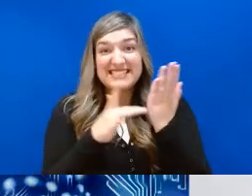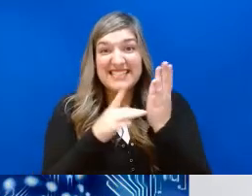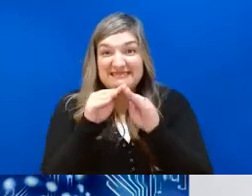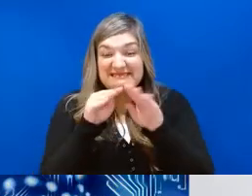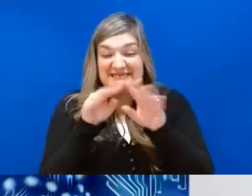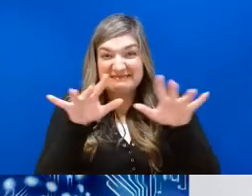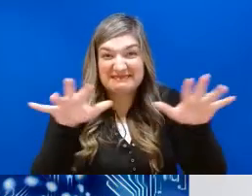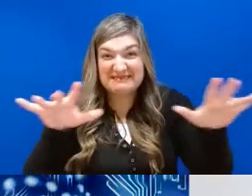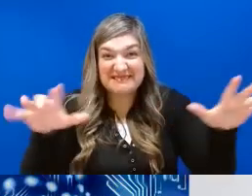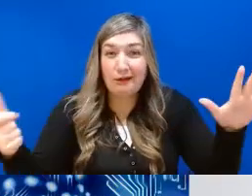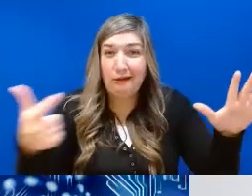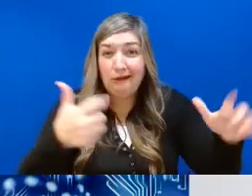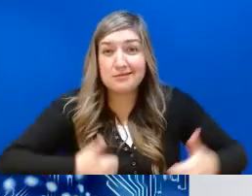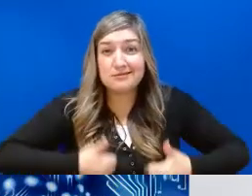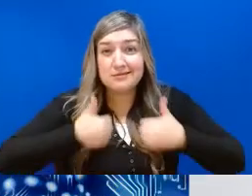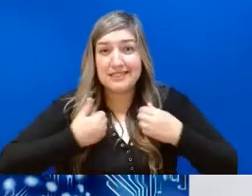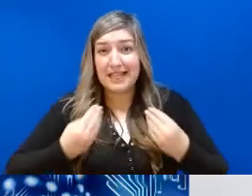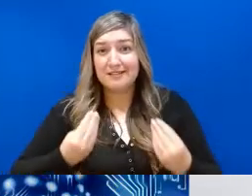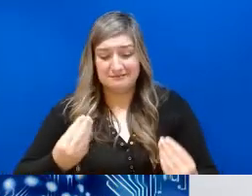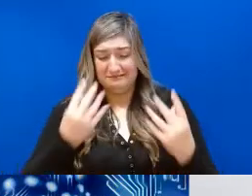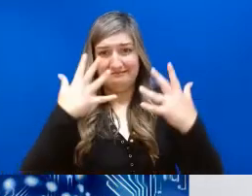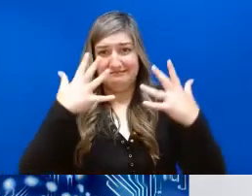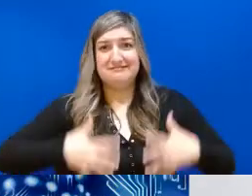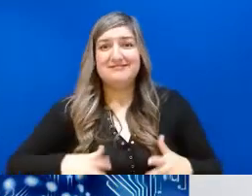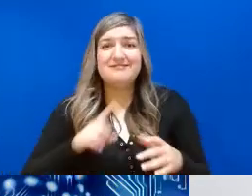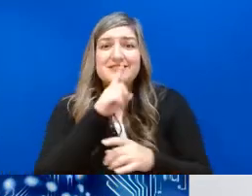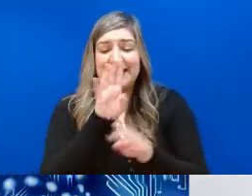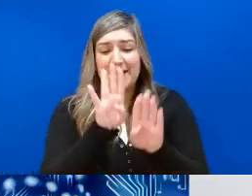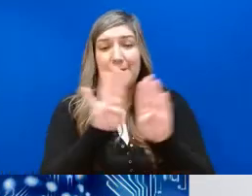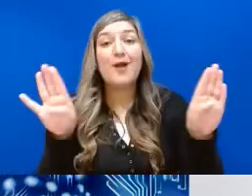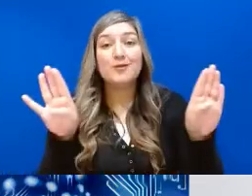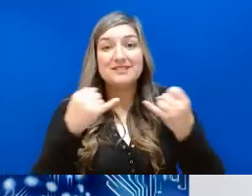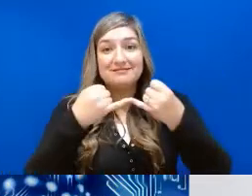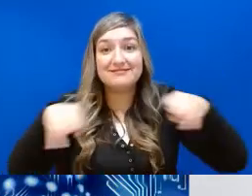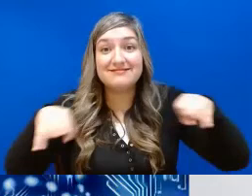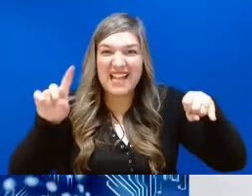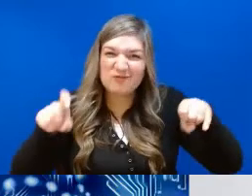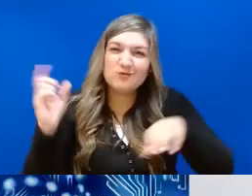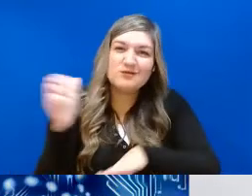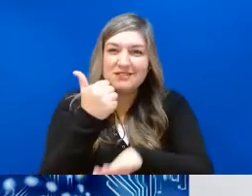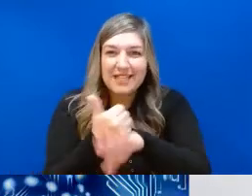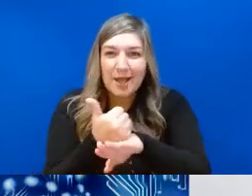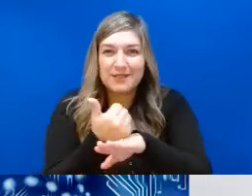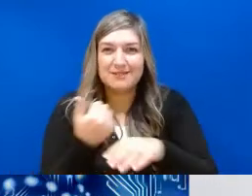important now more than ever to establish those boundaries. Some things you might want to consider.